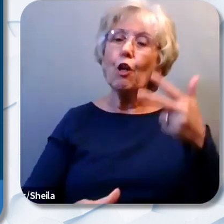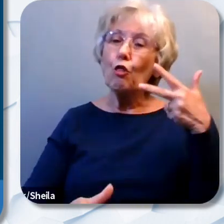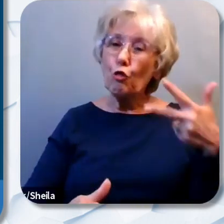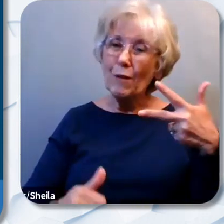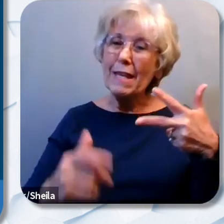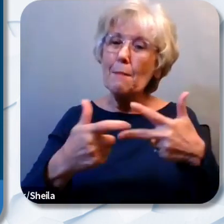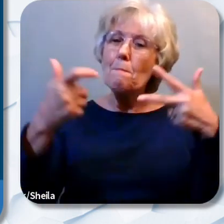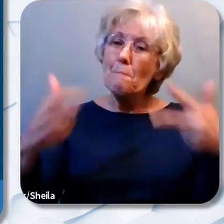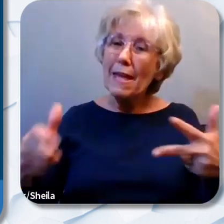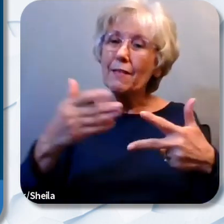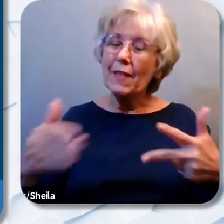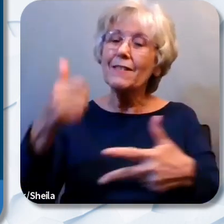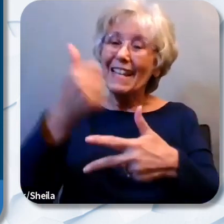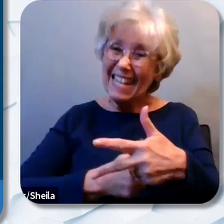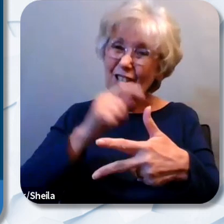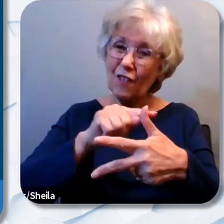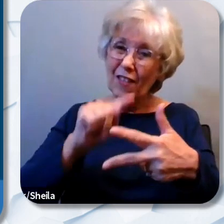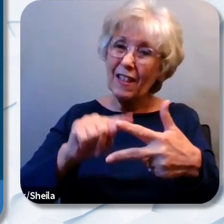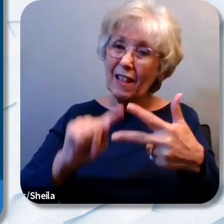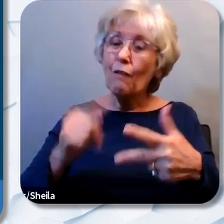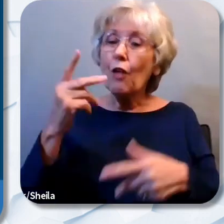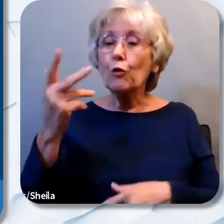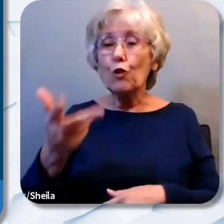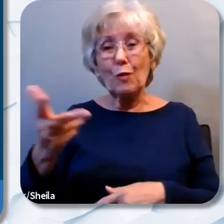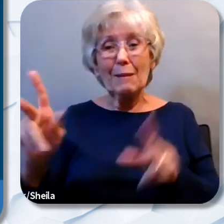each person brought to life. And i'm going to go back to the first thing I asked everyone